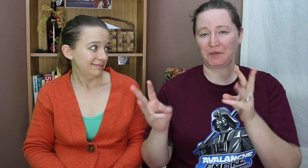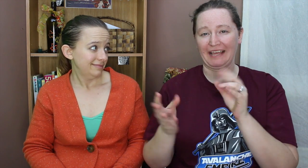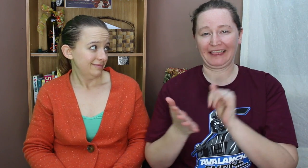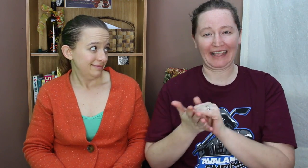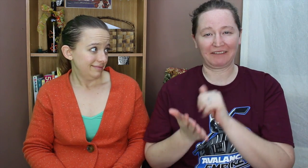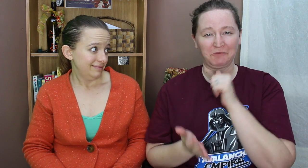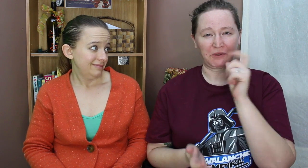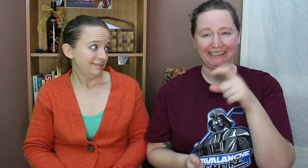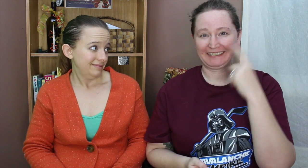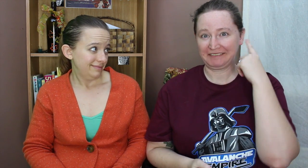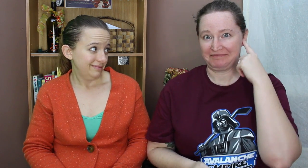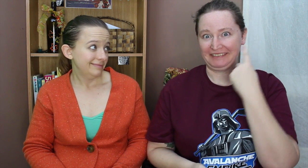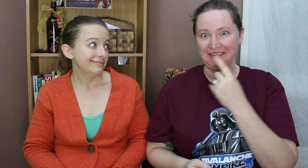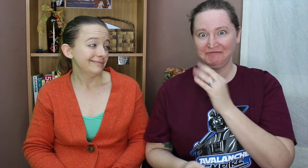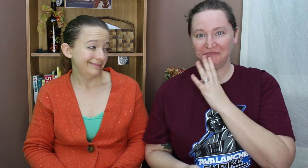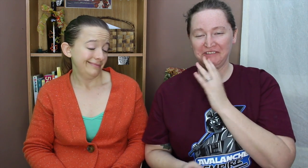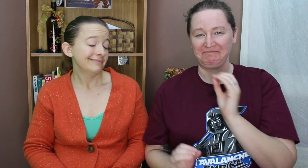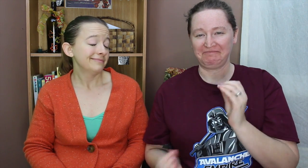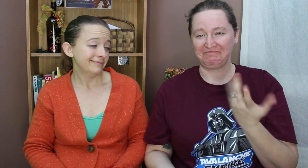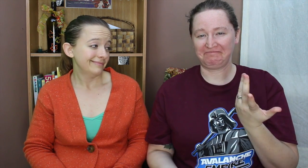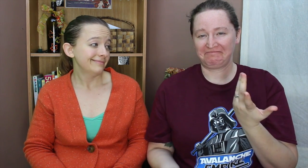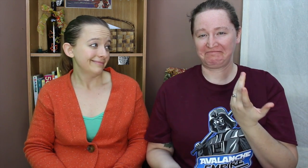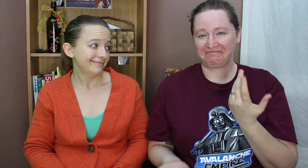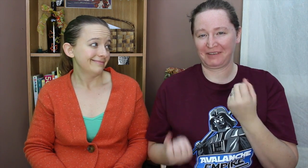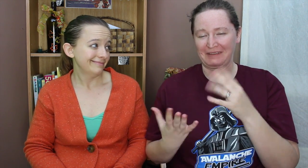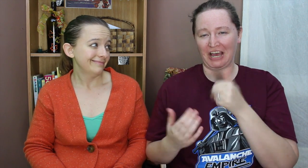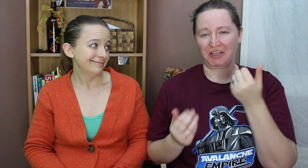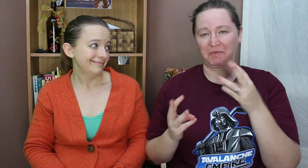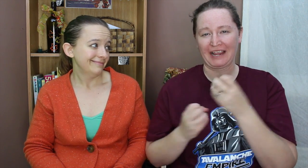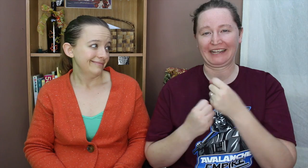messaging. There's a lot of different ways. You don't just have to hear and talk.